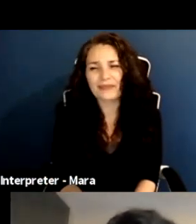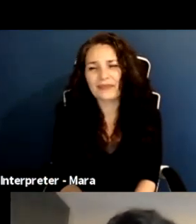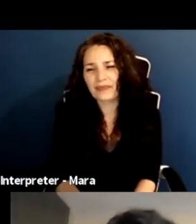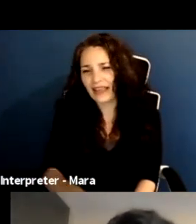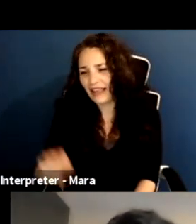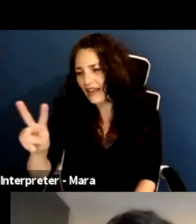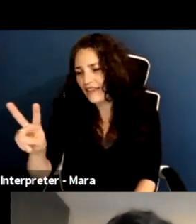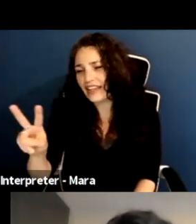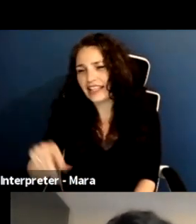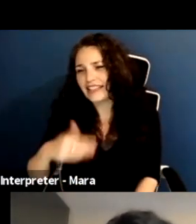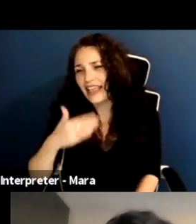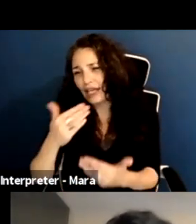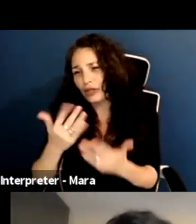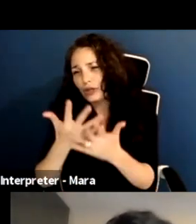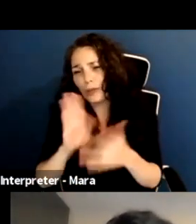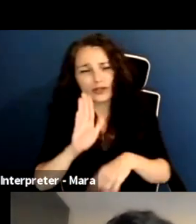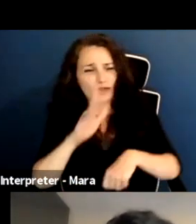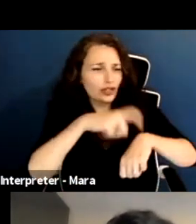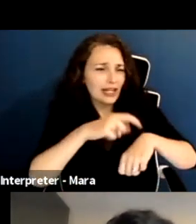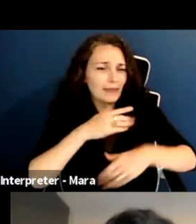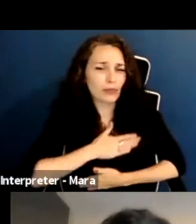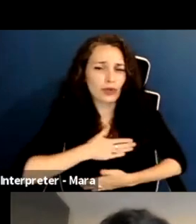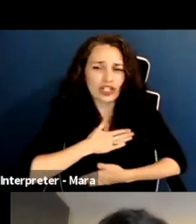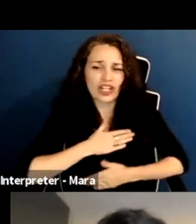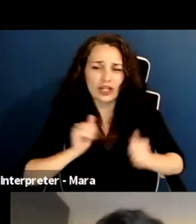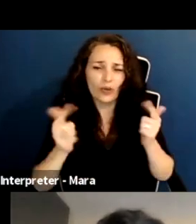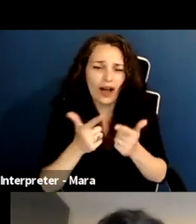I appreciate it so much and I love seeing you all, it's such a treat.